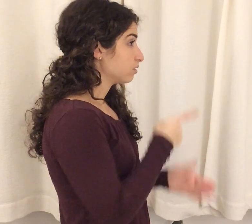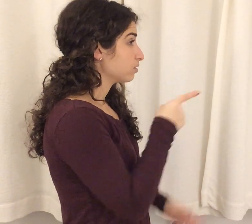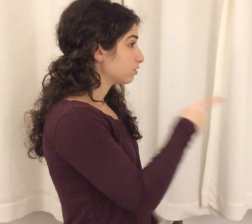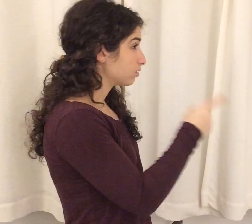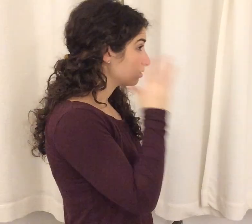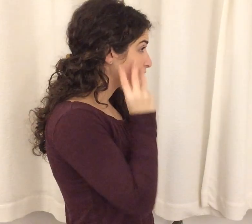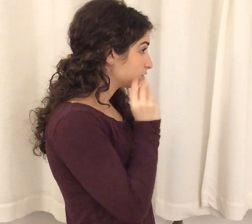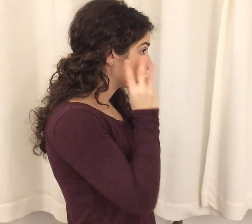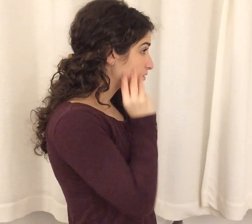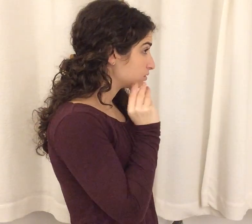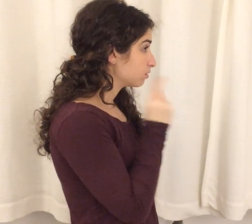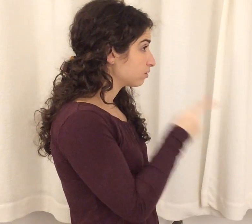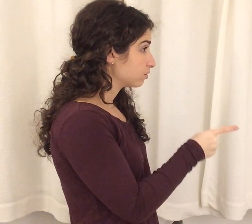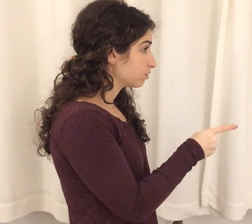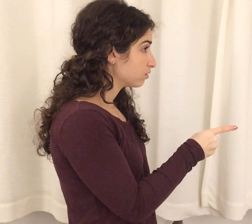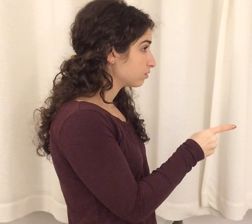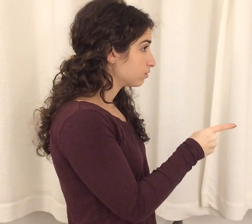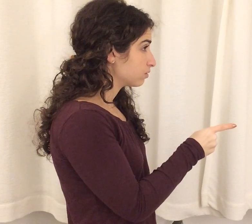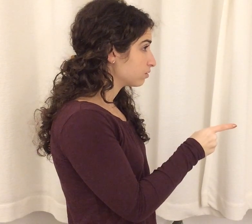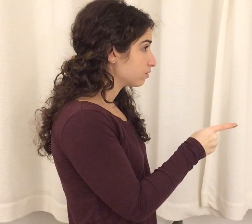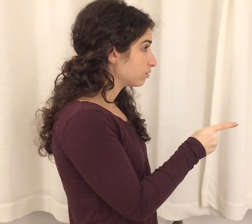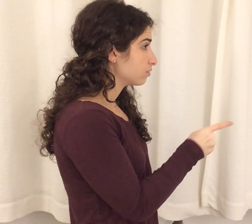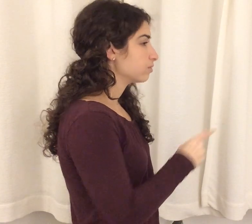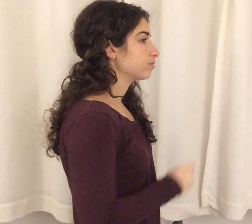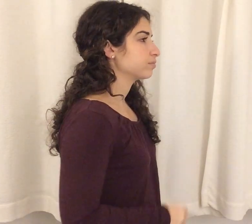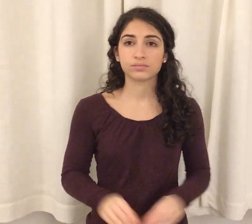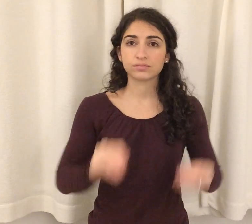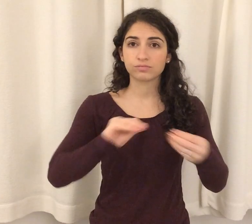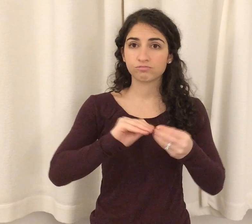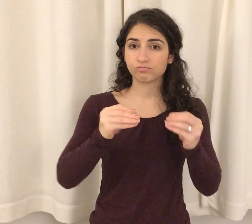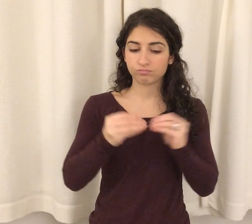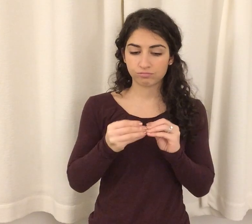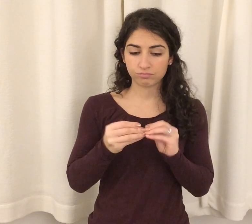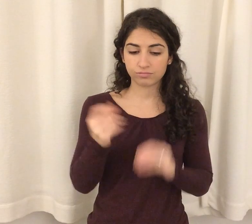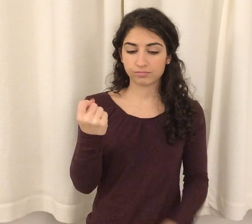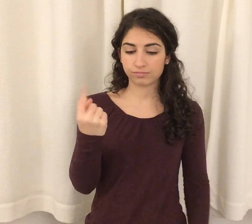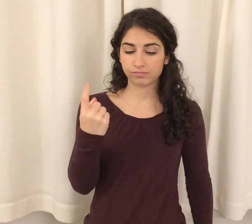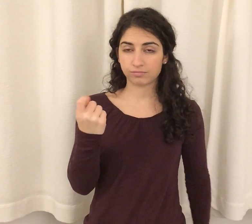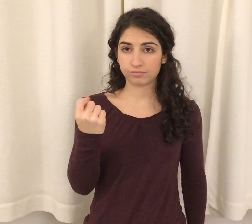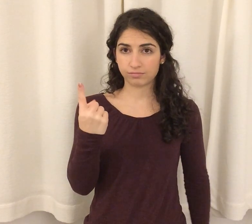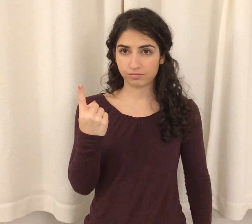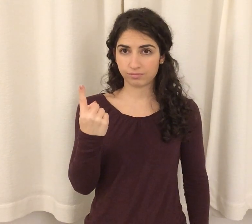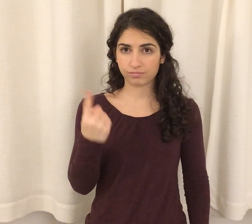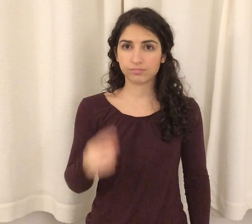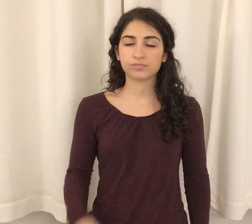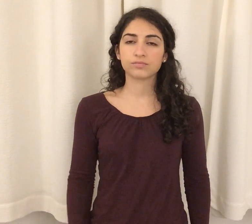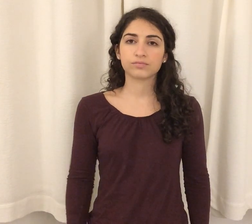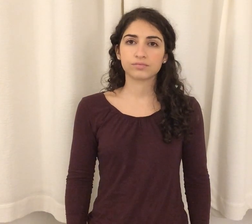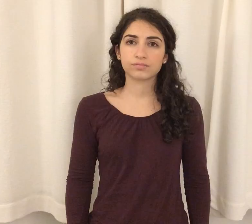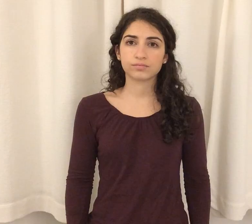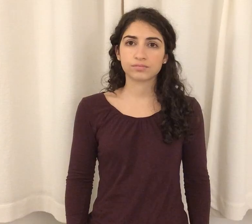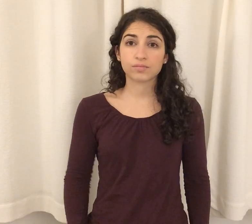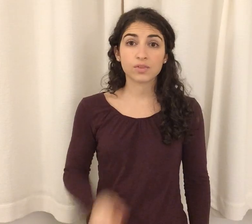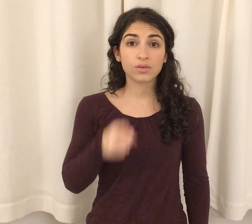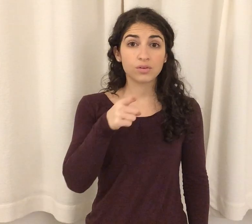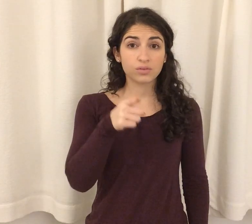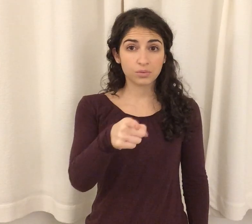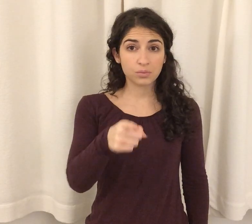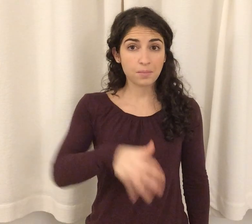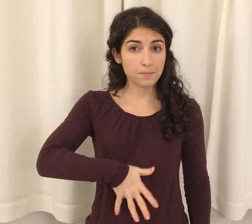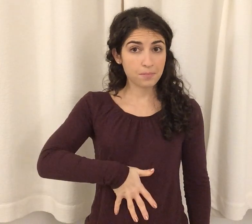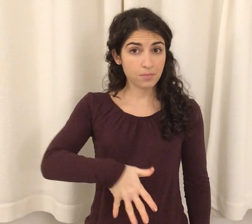"You have seizures?" Number 11...